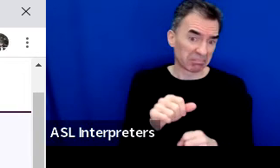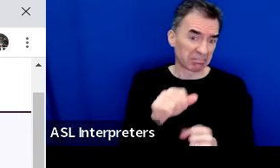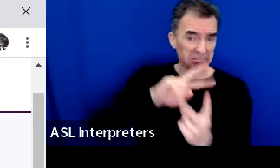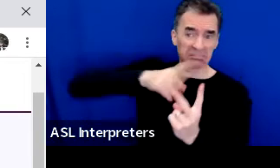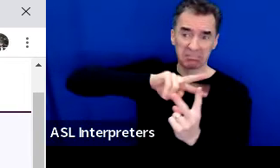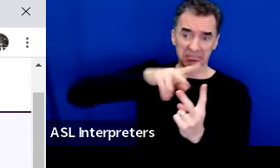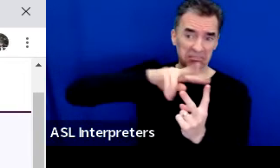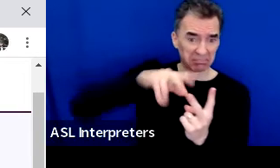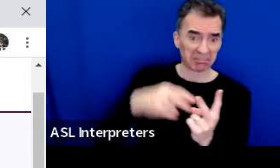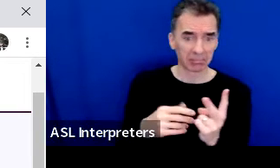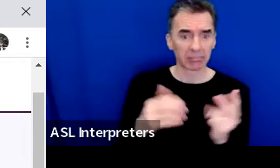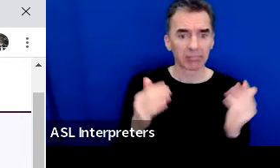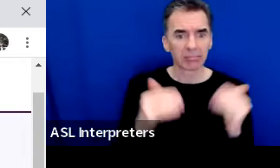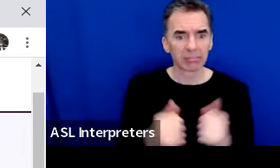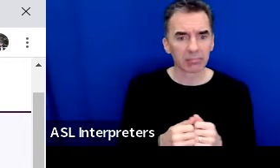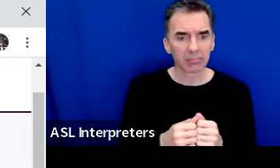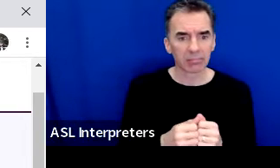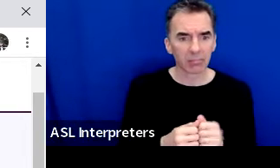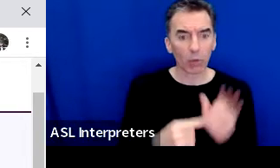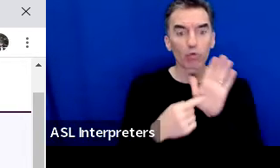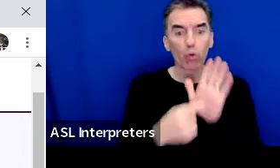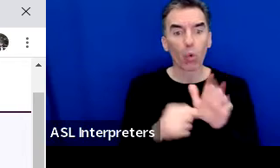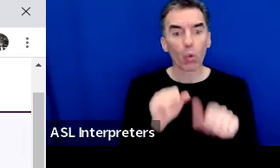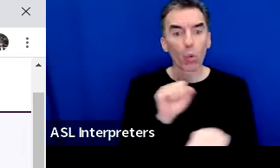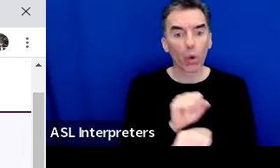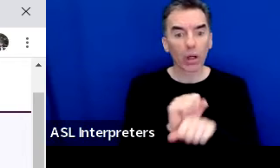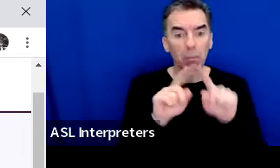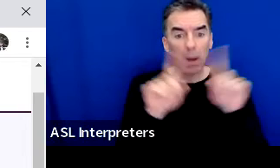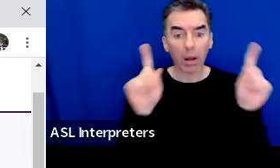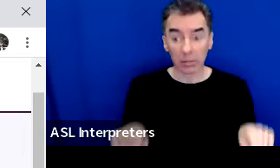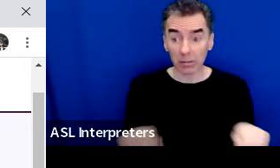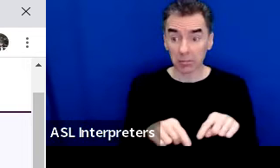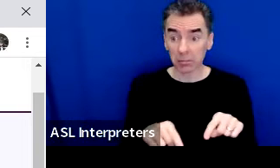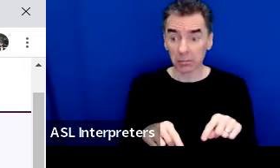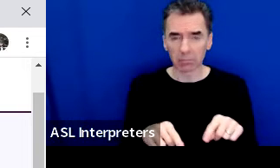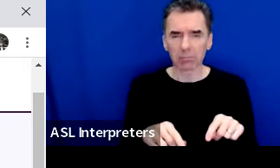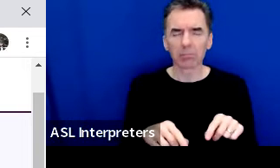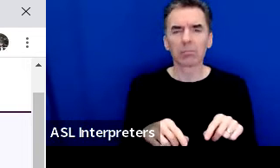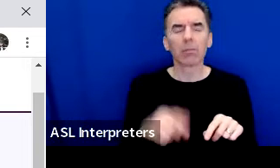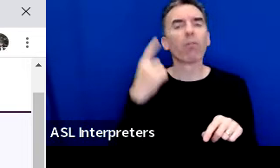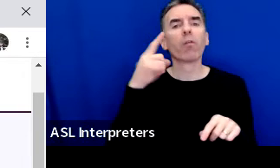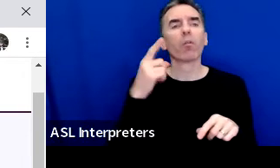Work boxes. I do that. Really, the show where boxes I do for tests that I don't do film